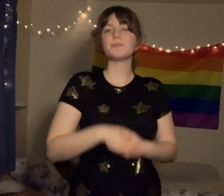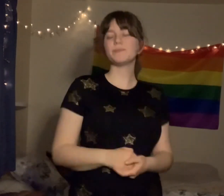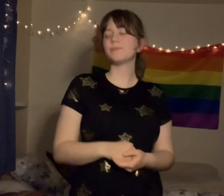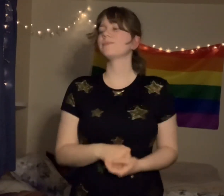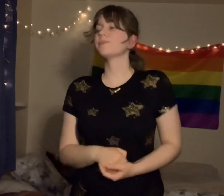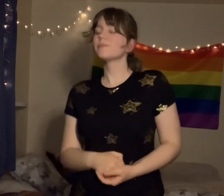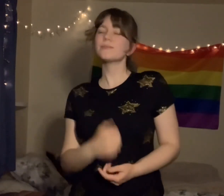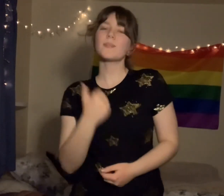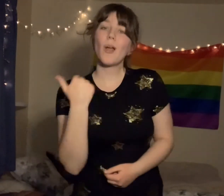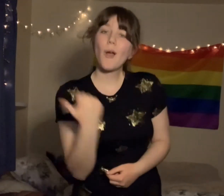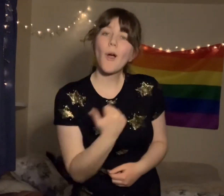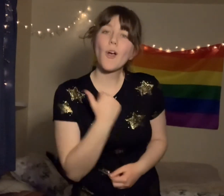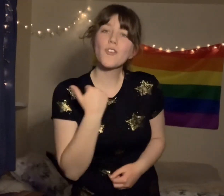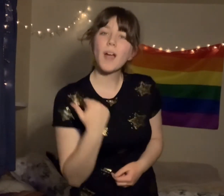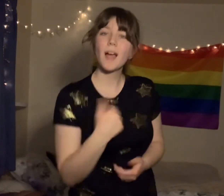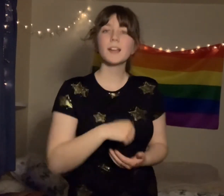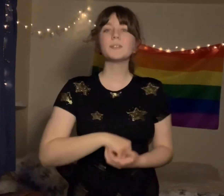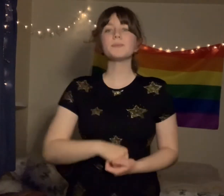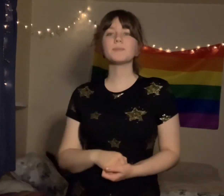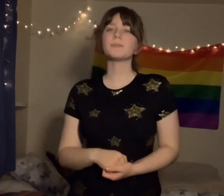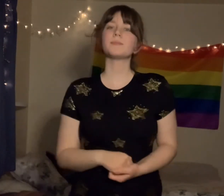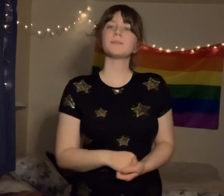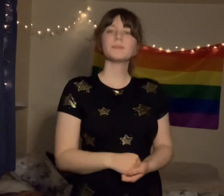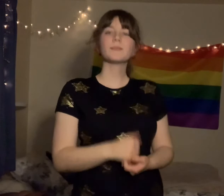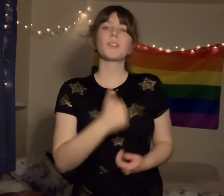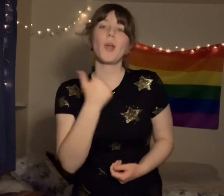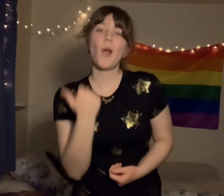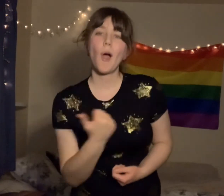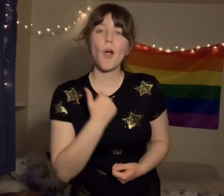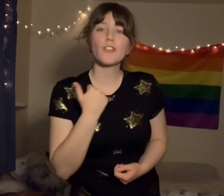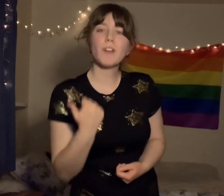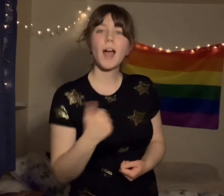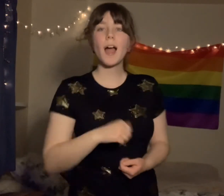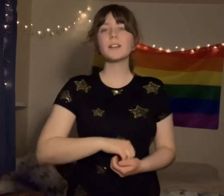Alright x2